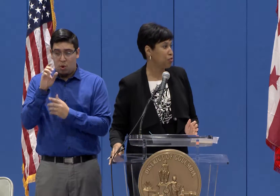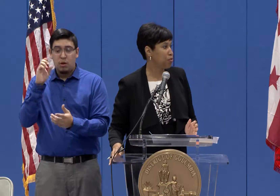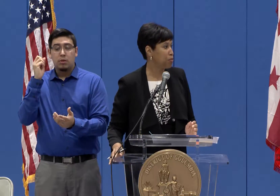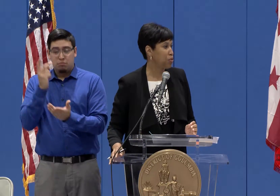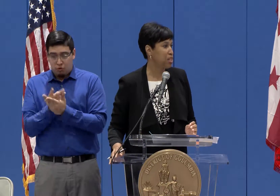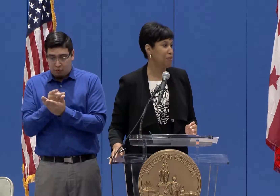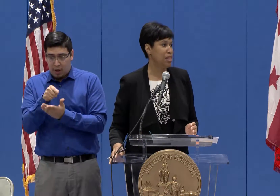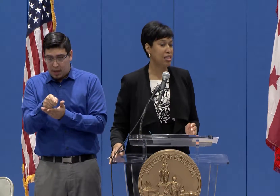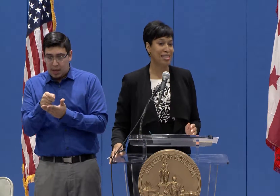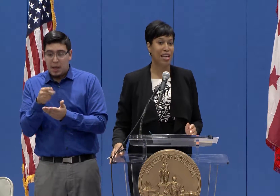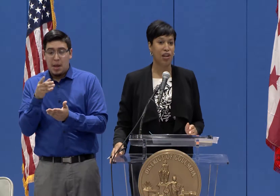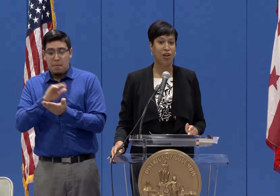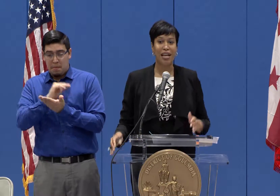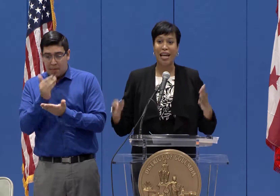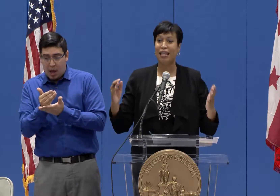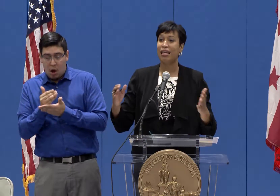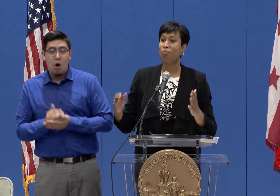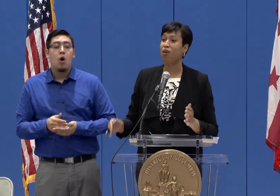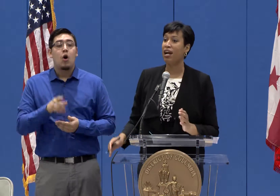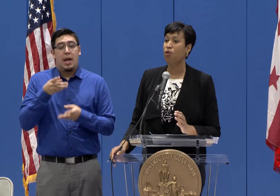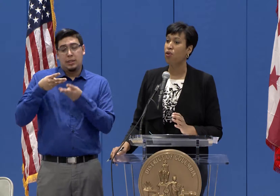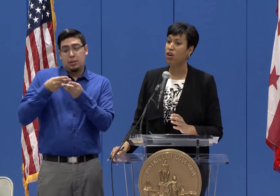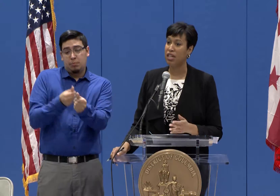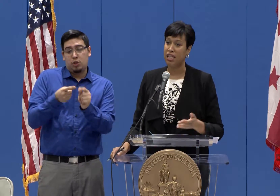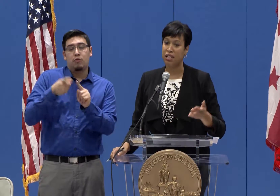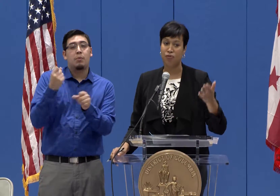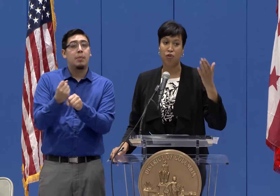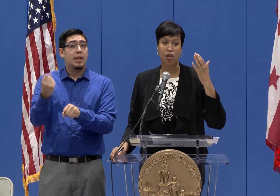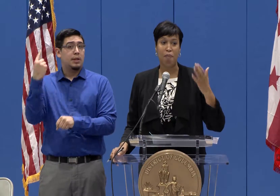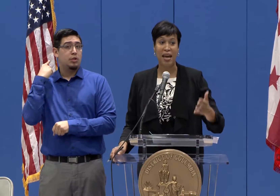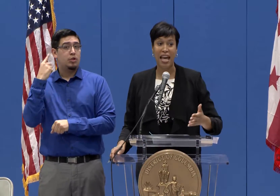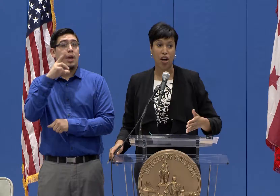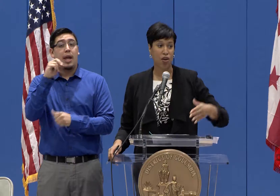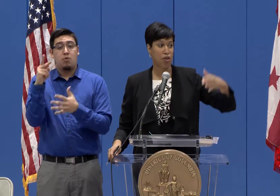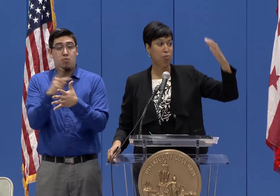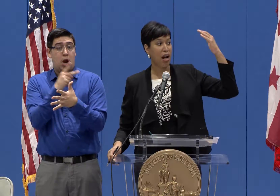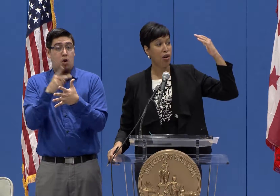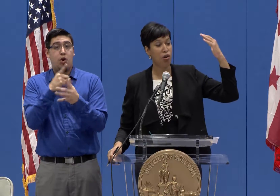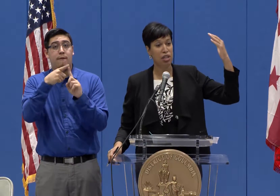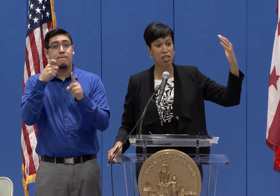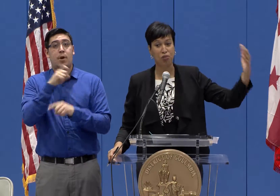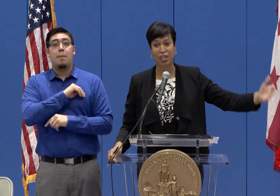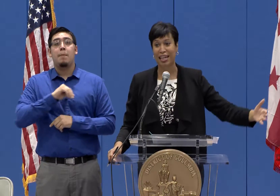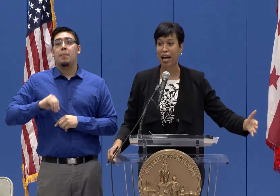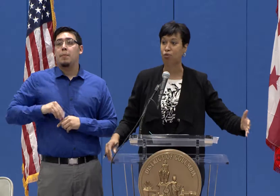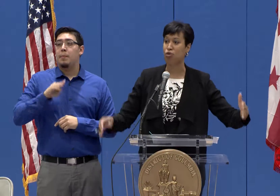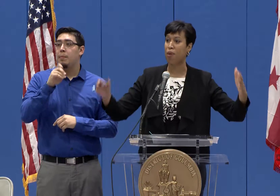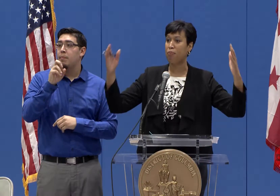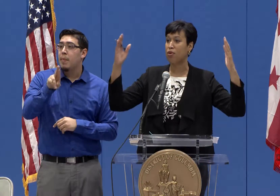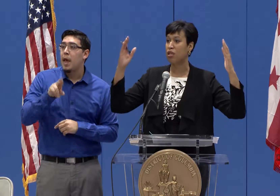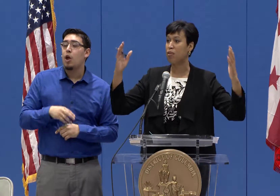FROM THE PREVIOUS YEAR AND THE PRIORITIES FOR THE MAYOR, THE PRIORITIES FOR THE COUNCILMEMBERS AND THE